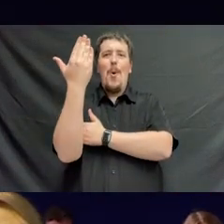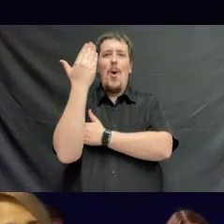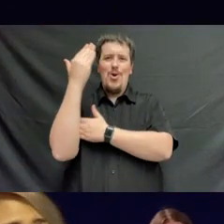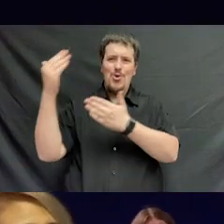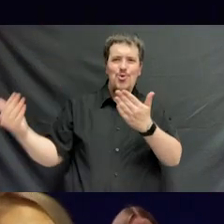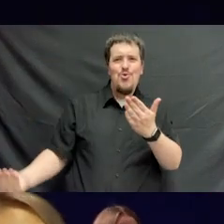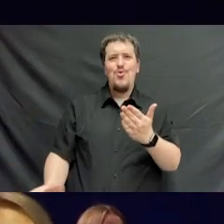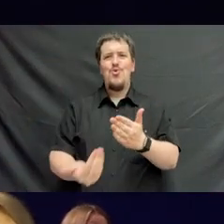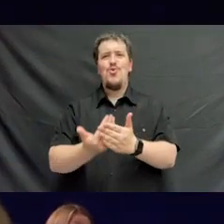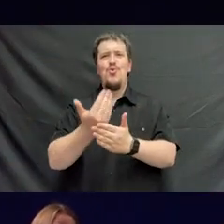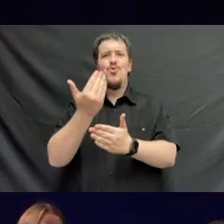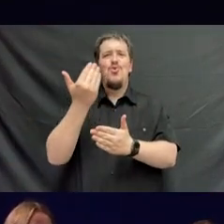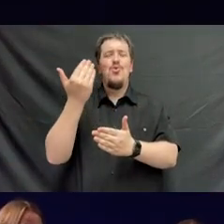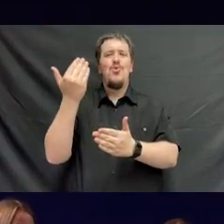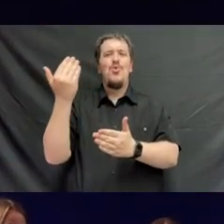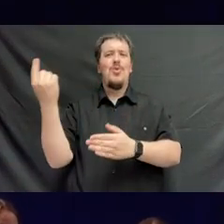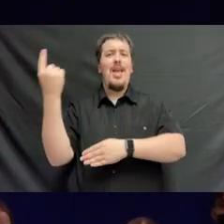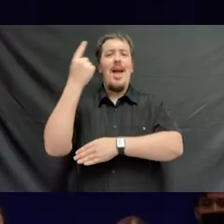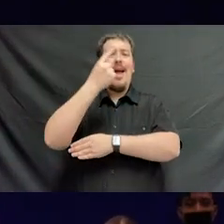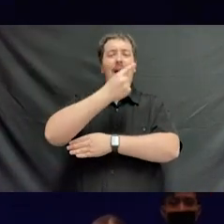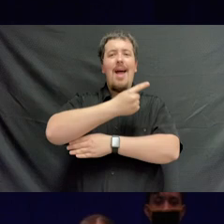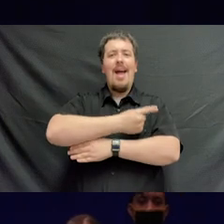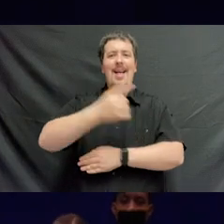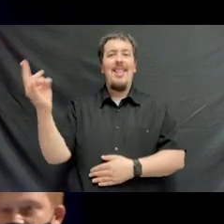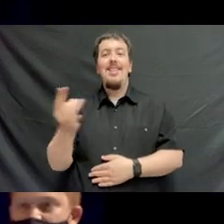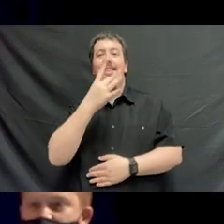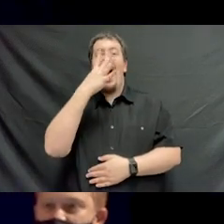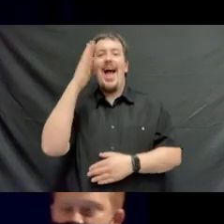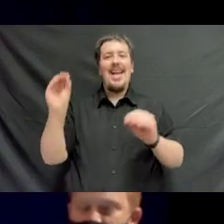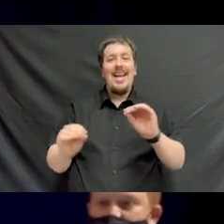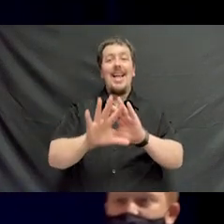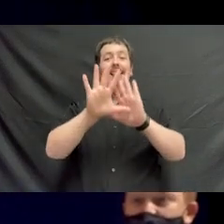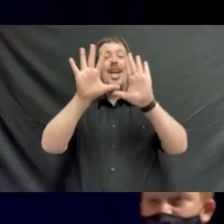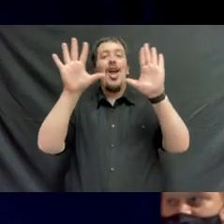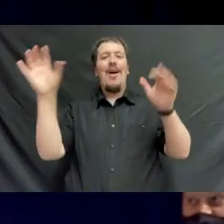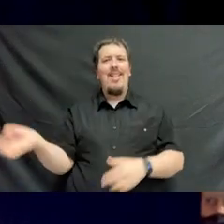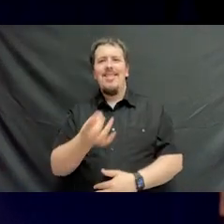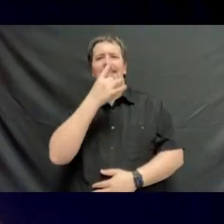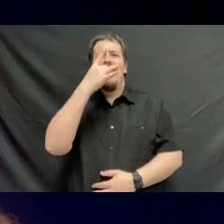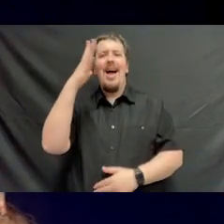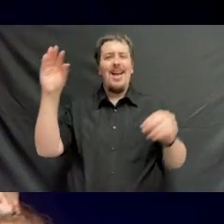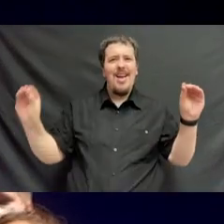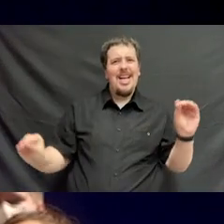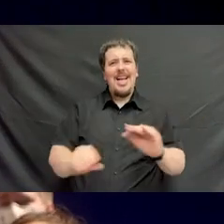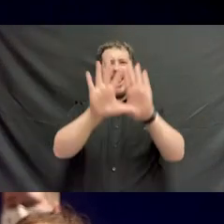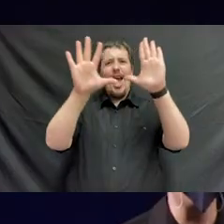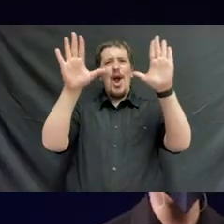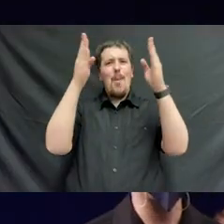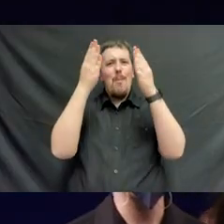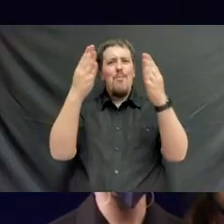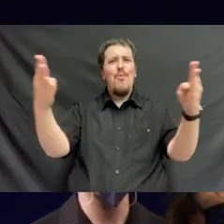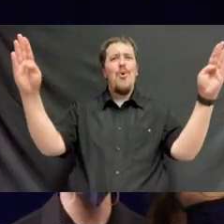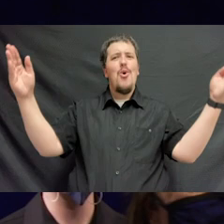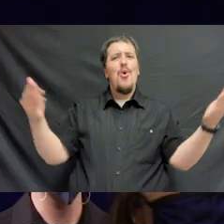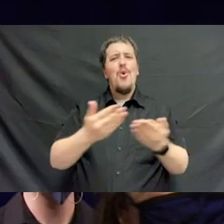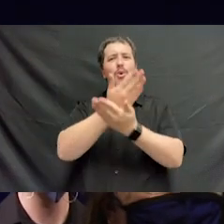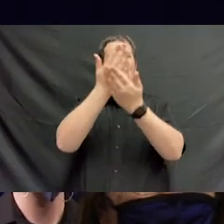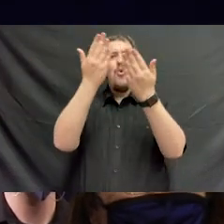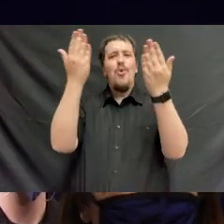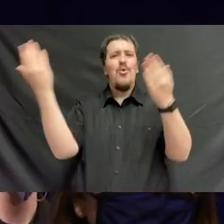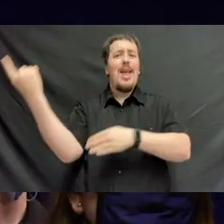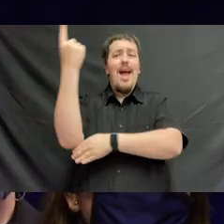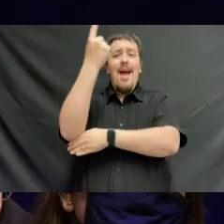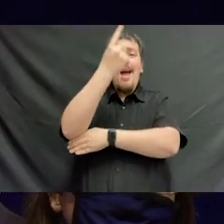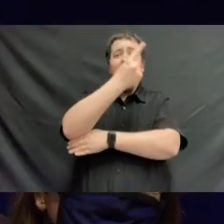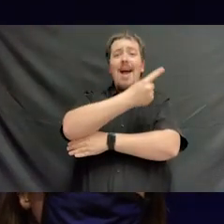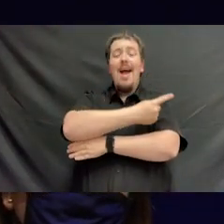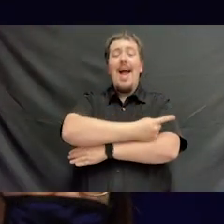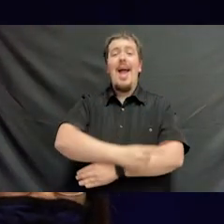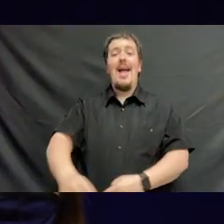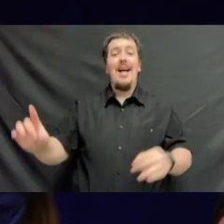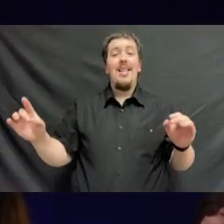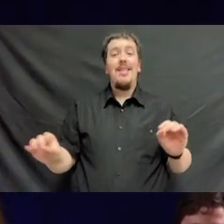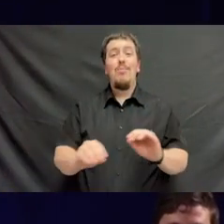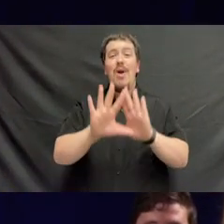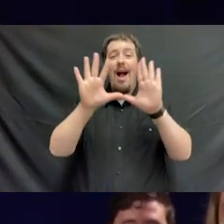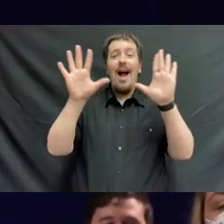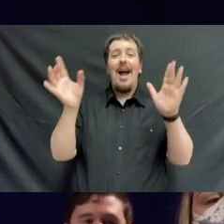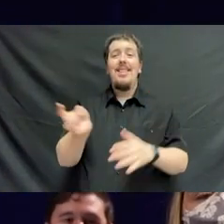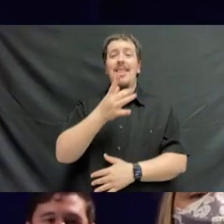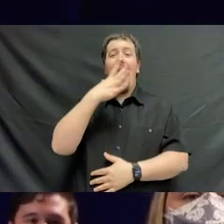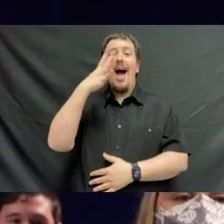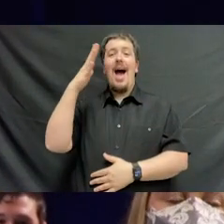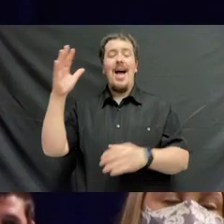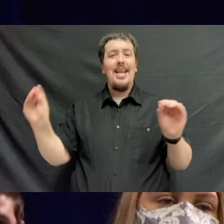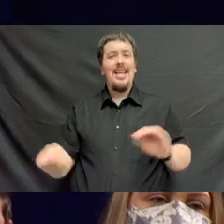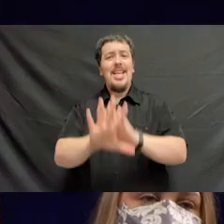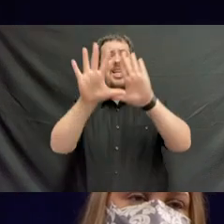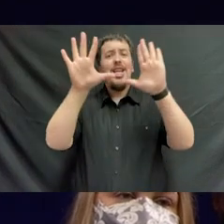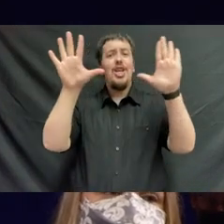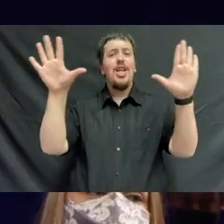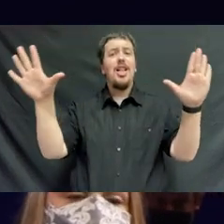Light of a clear blue